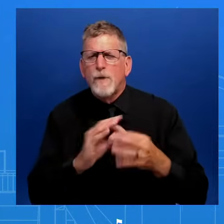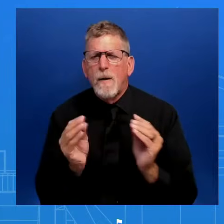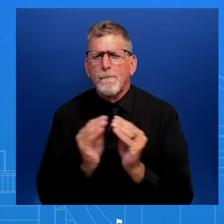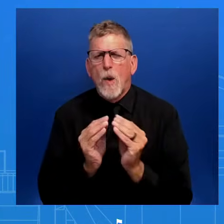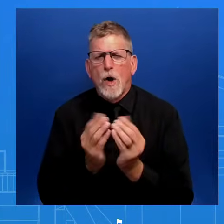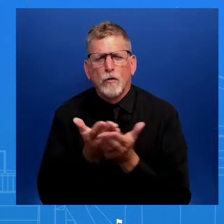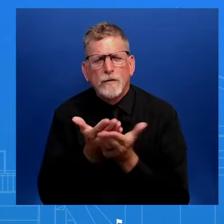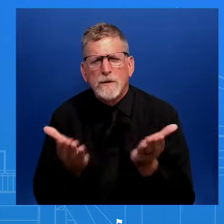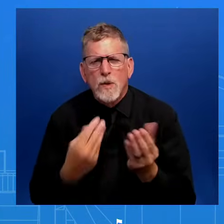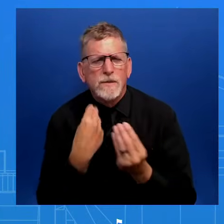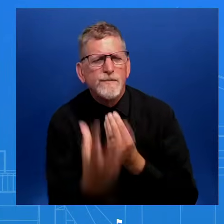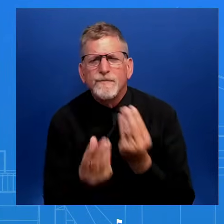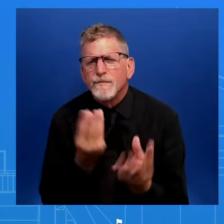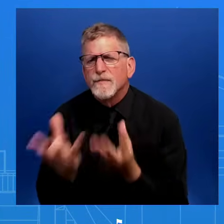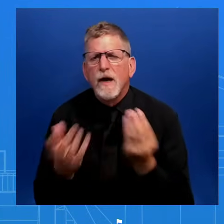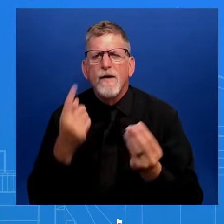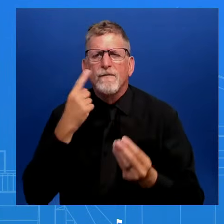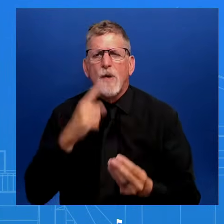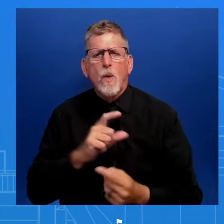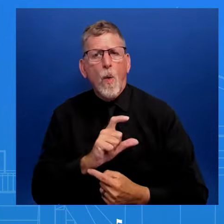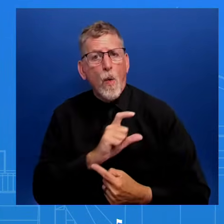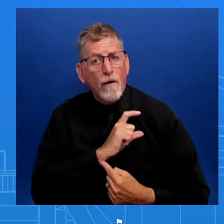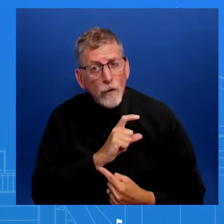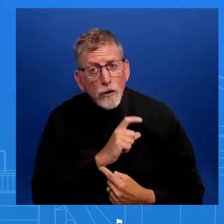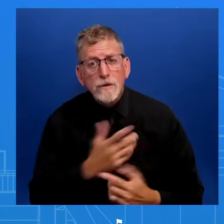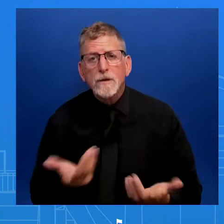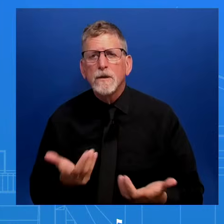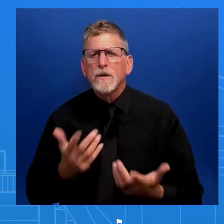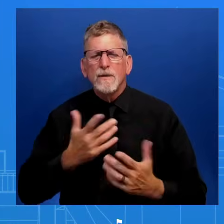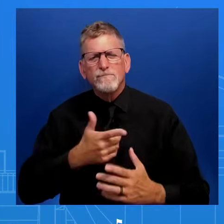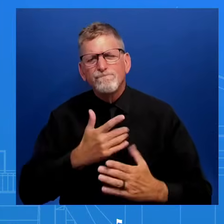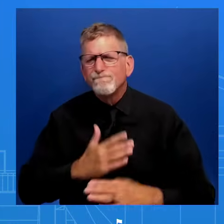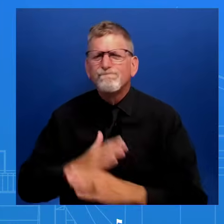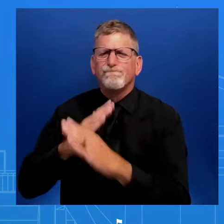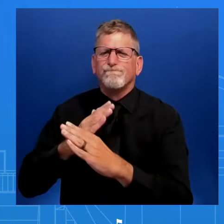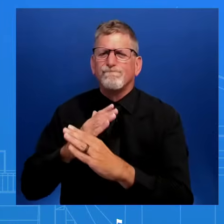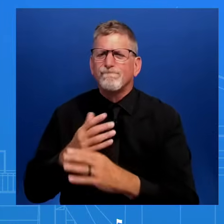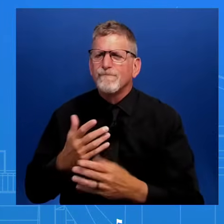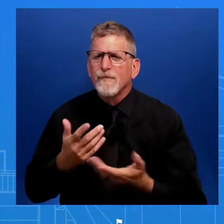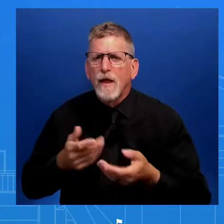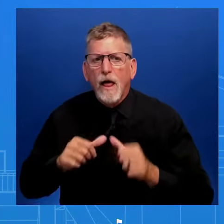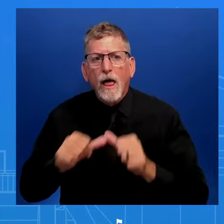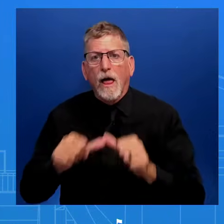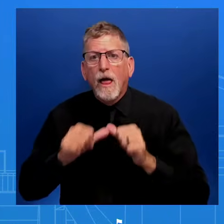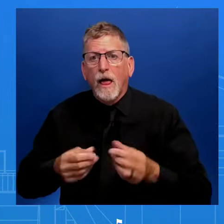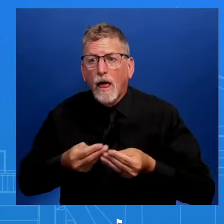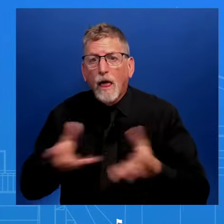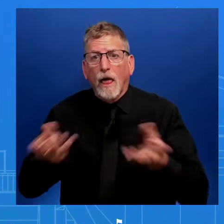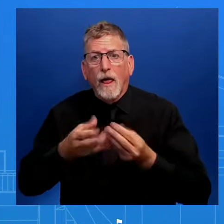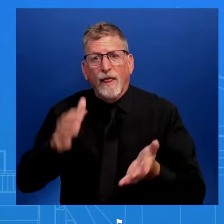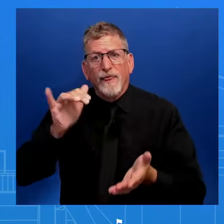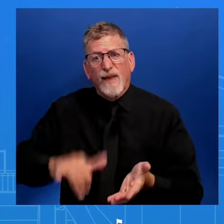And more than half of the countries who had attended the previous summit are not attending this one. And so, we'll see. Go ahead. The Press: Thank you.